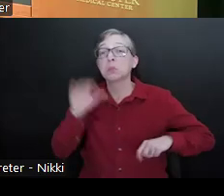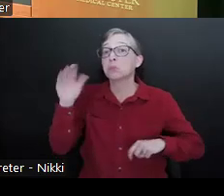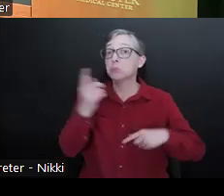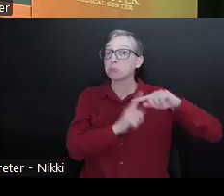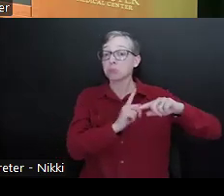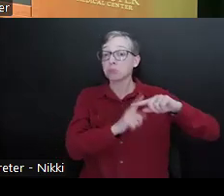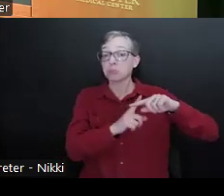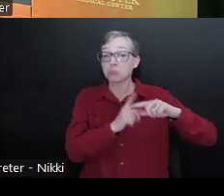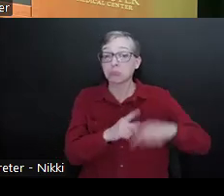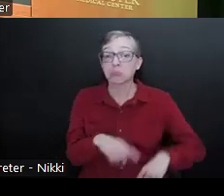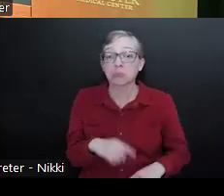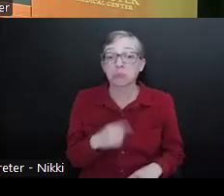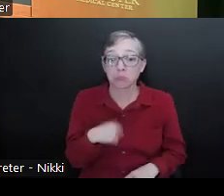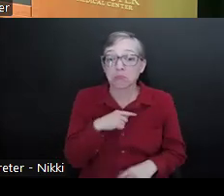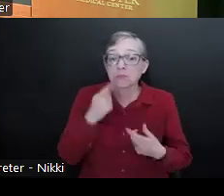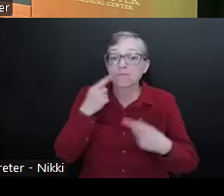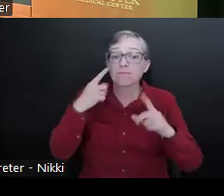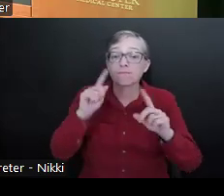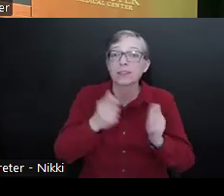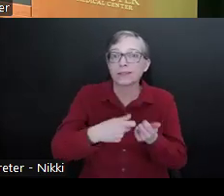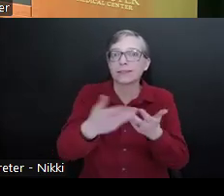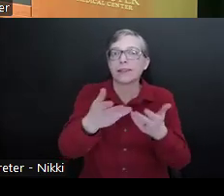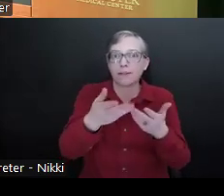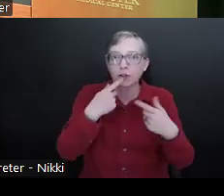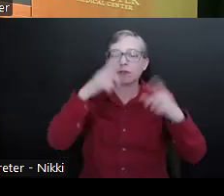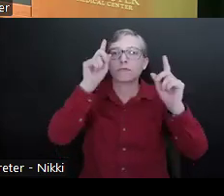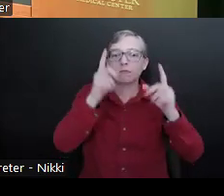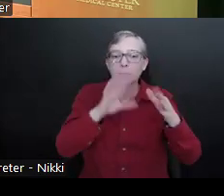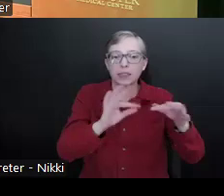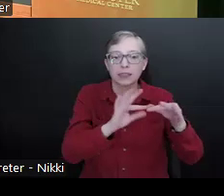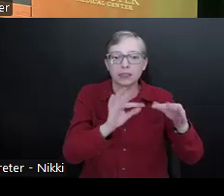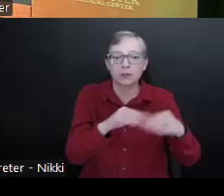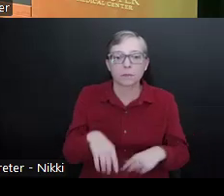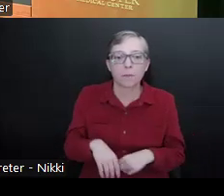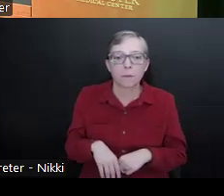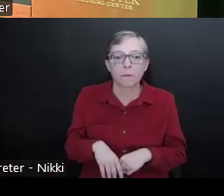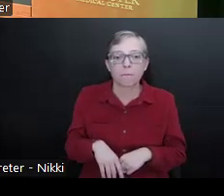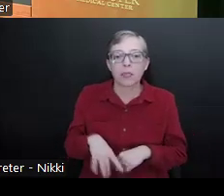successfully deliver these messages uh 84% of them received a response which is much better than what